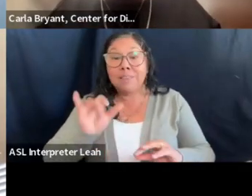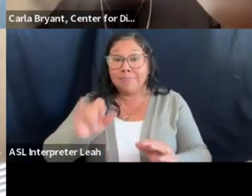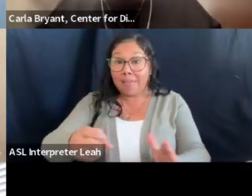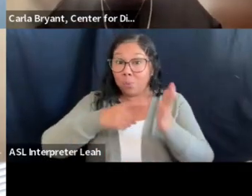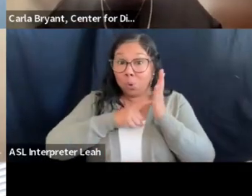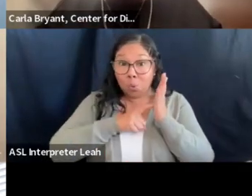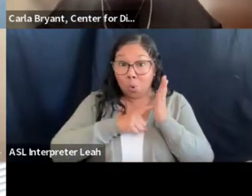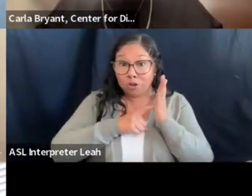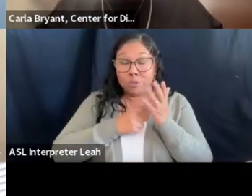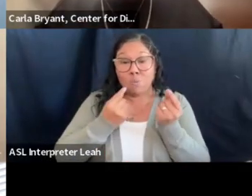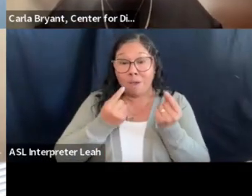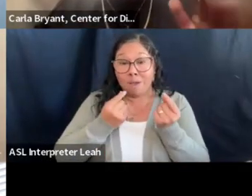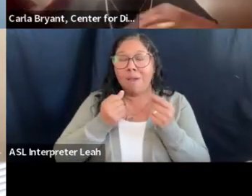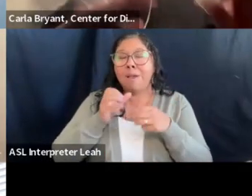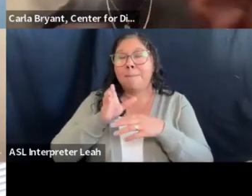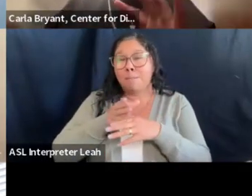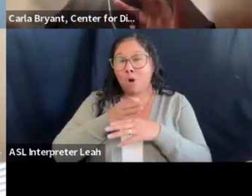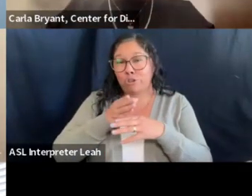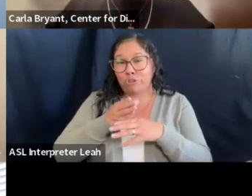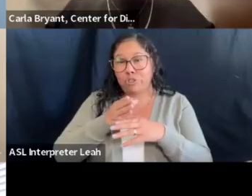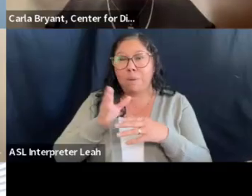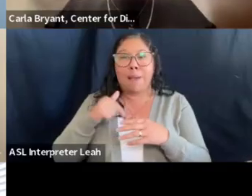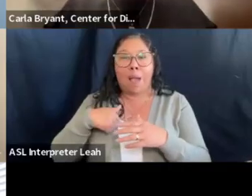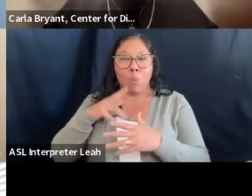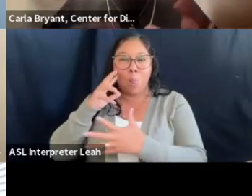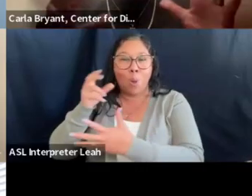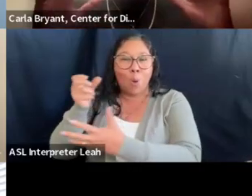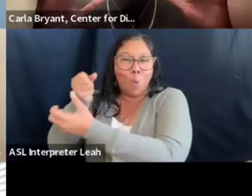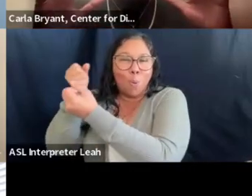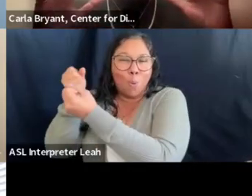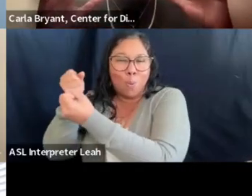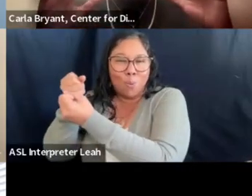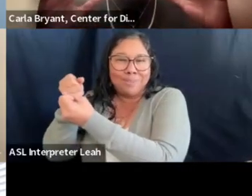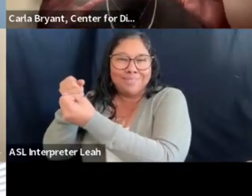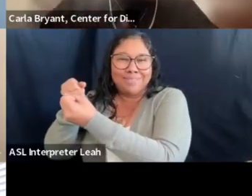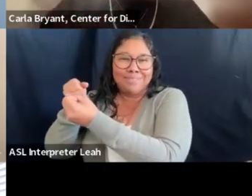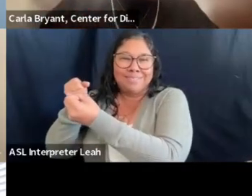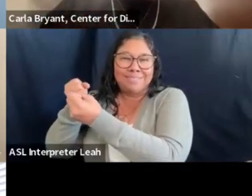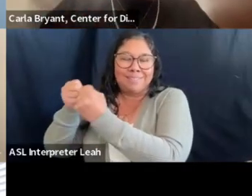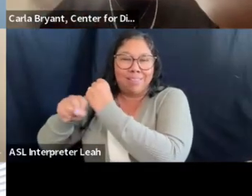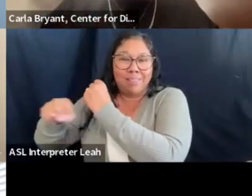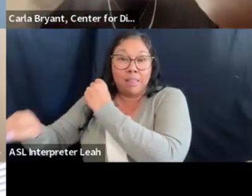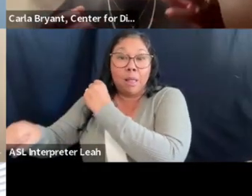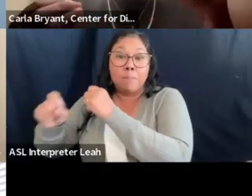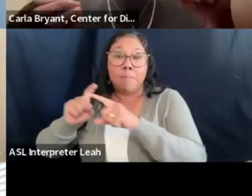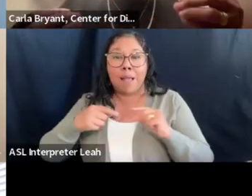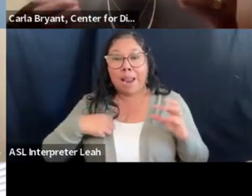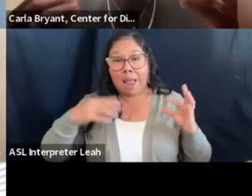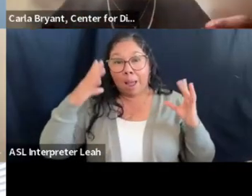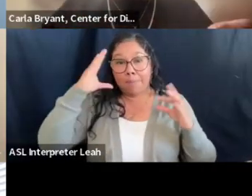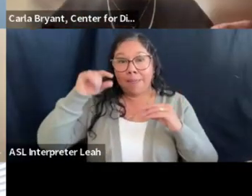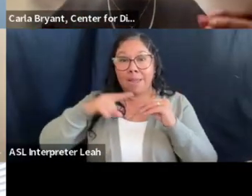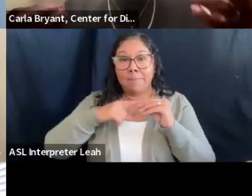partnerships and I will just hold on that but I'm thinking of Helena and I'm thinking Helena